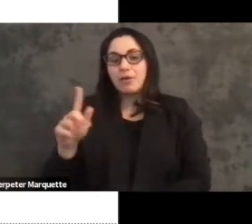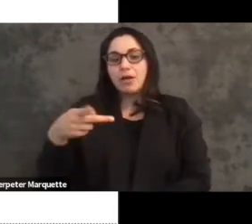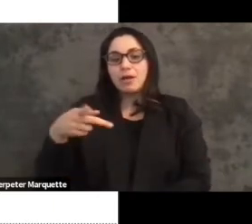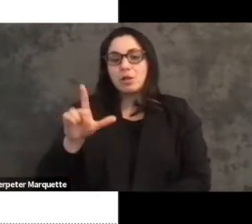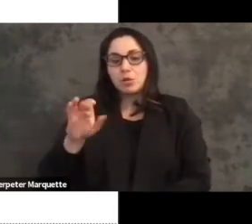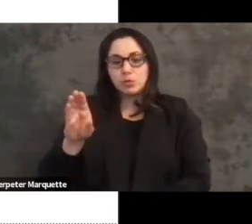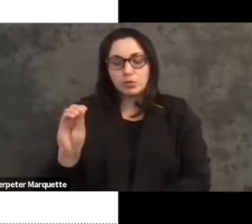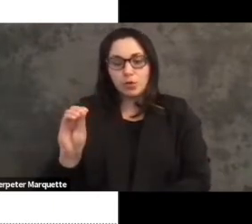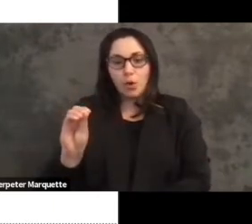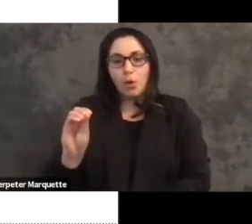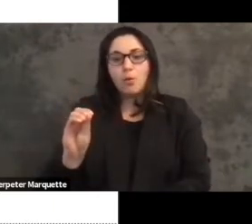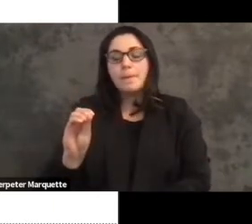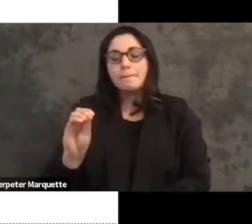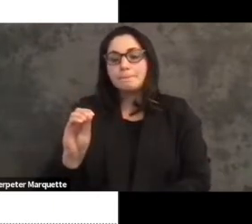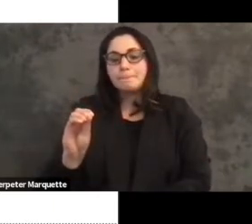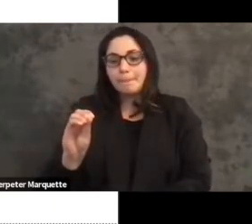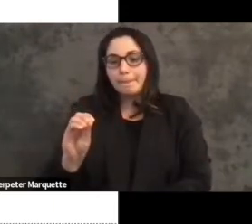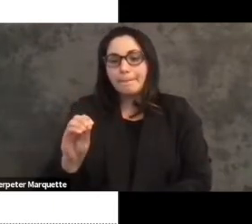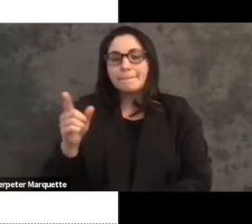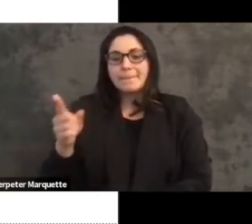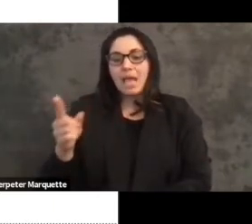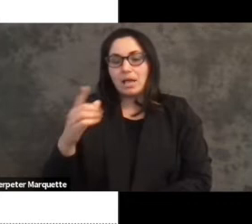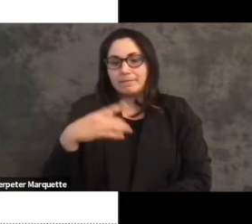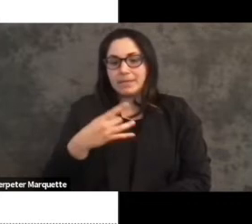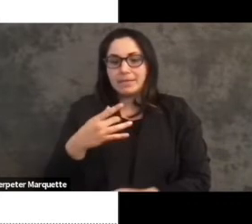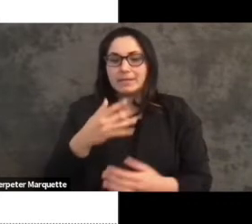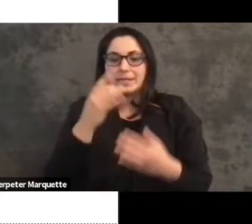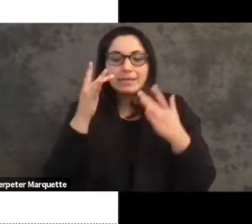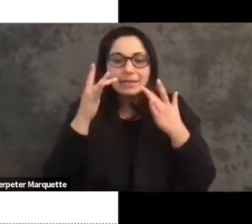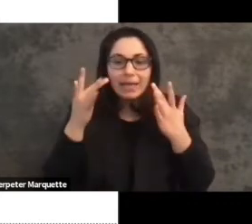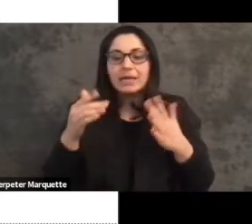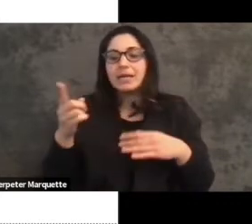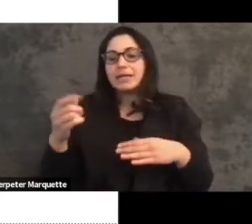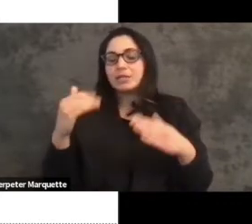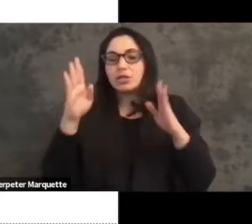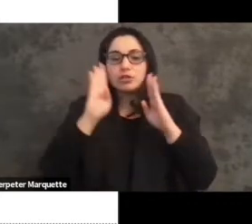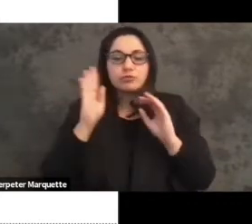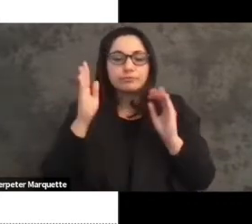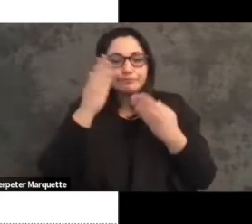Thanks so much. It's really a pleasure to be here with you today. So, my name is Michael